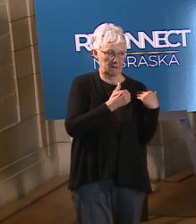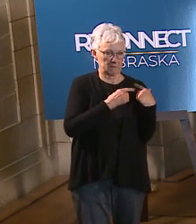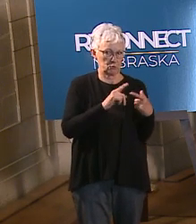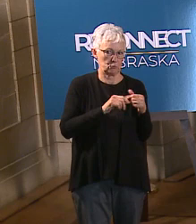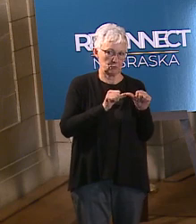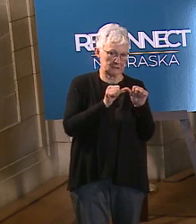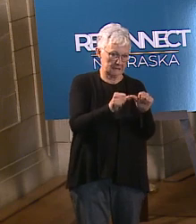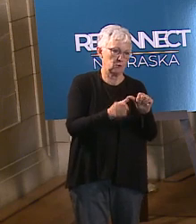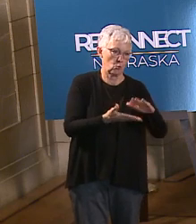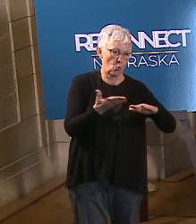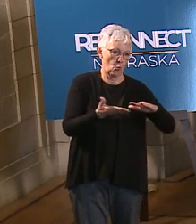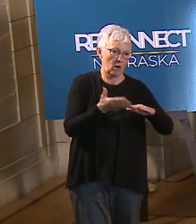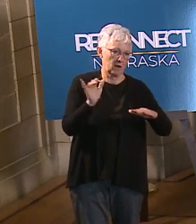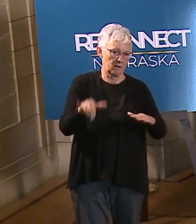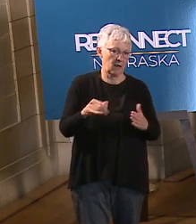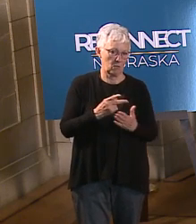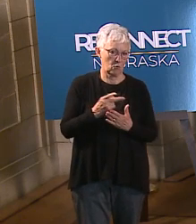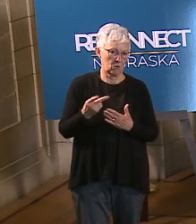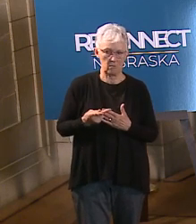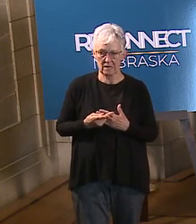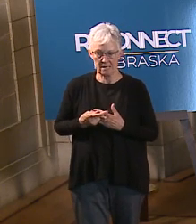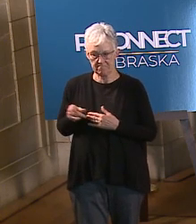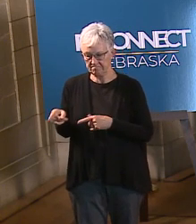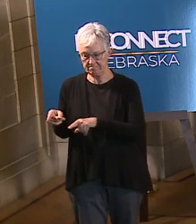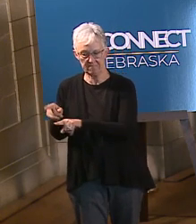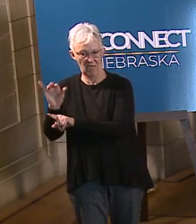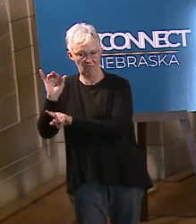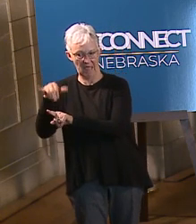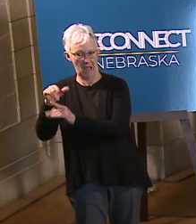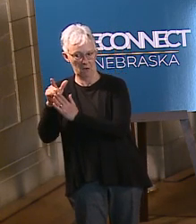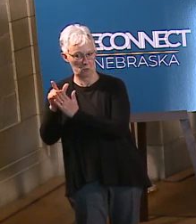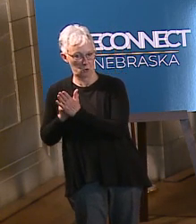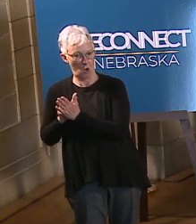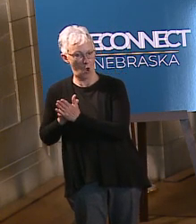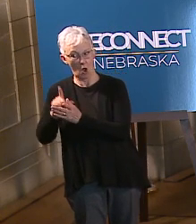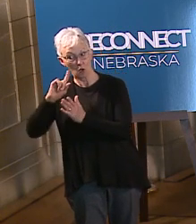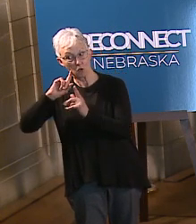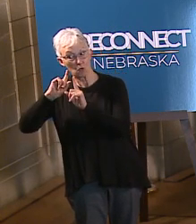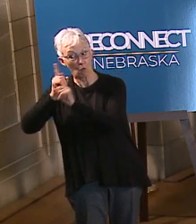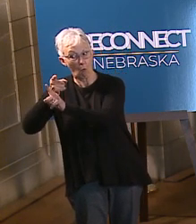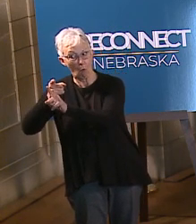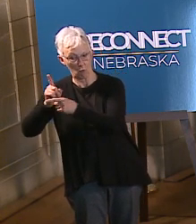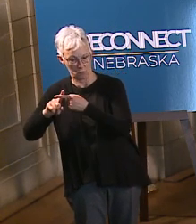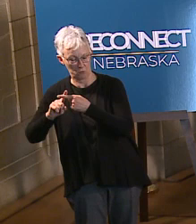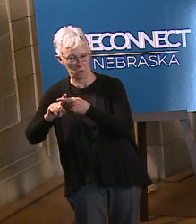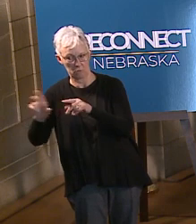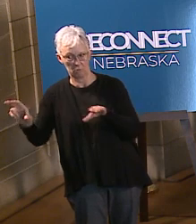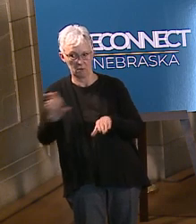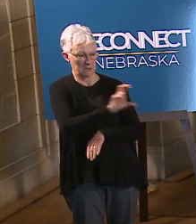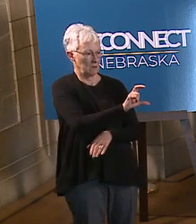SO, LB376 ADDED MORE MONEY